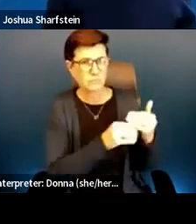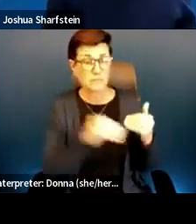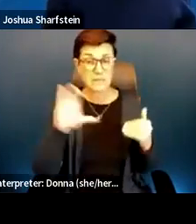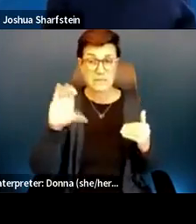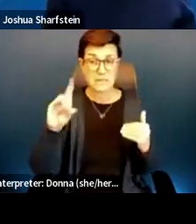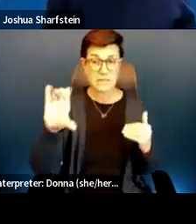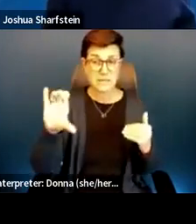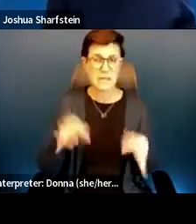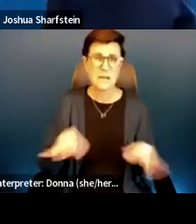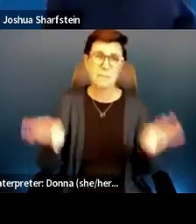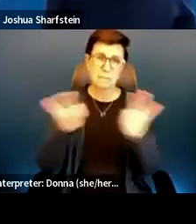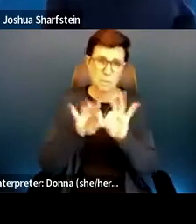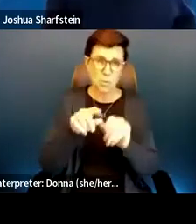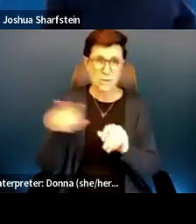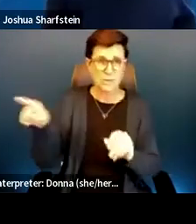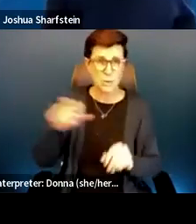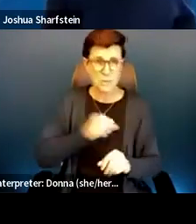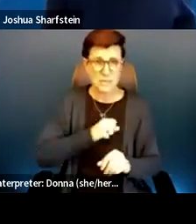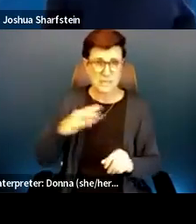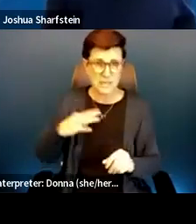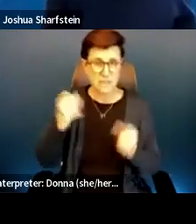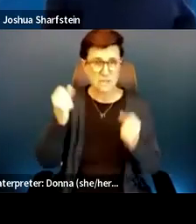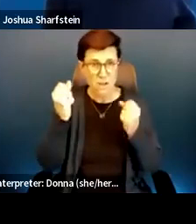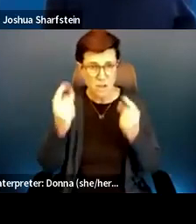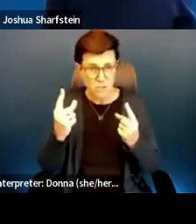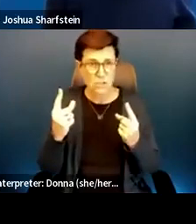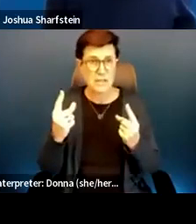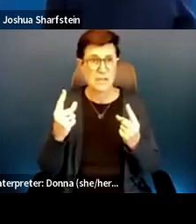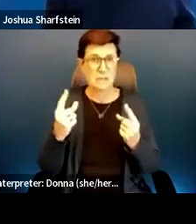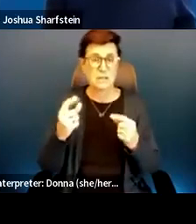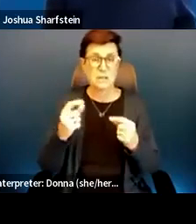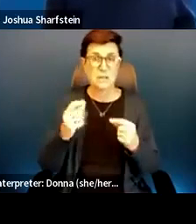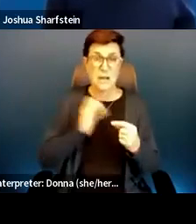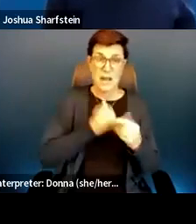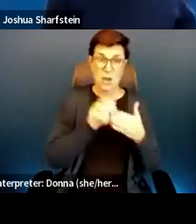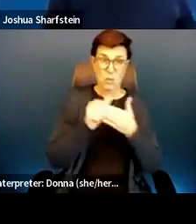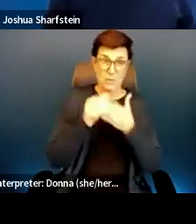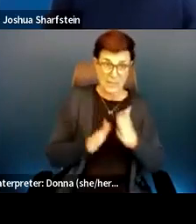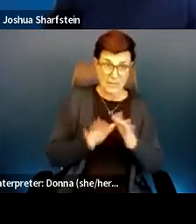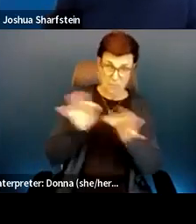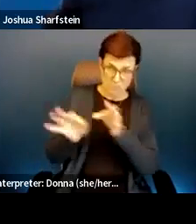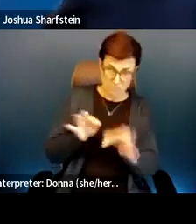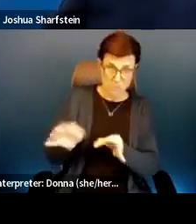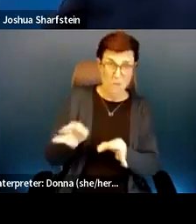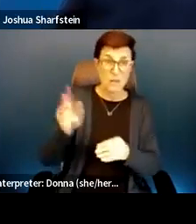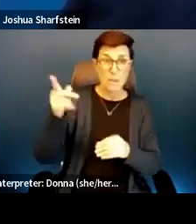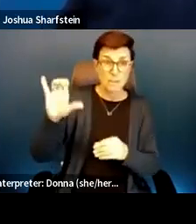or get the message from CDC leaders that public health is as important as research.